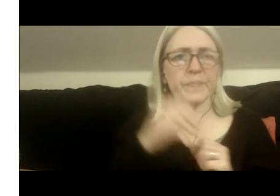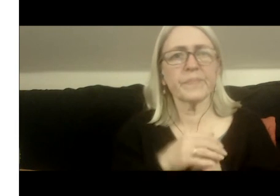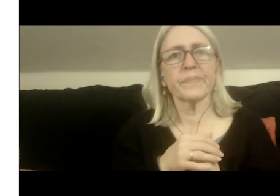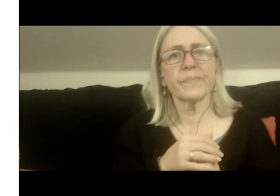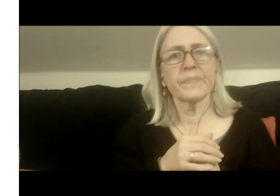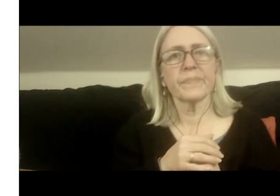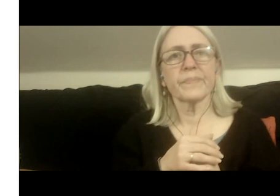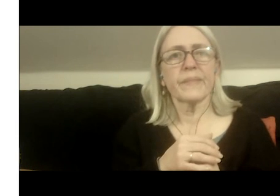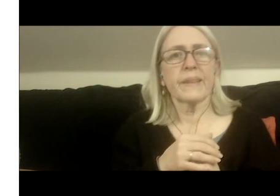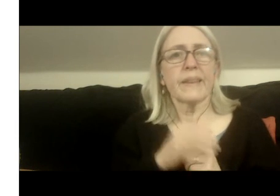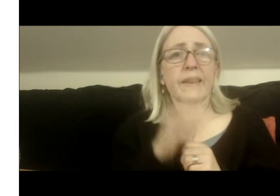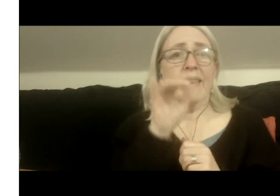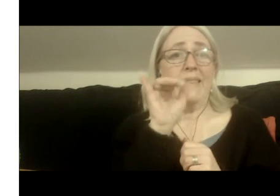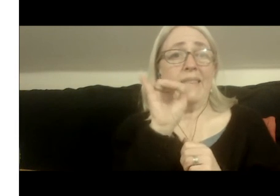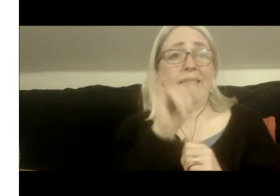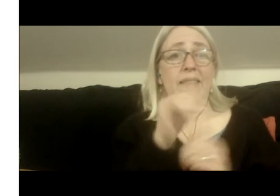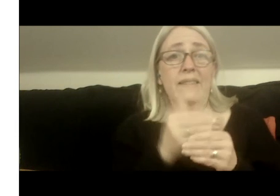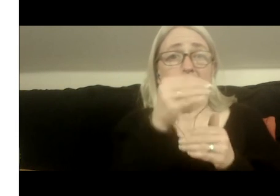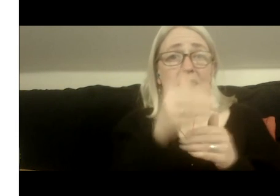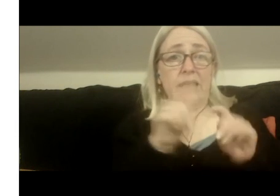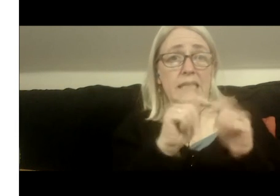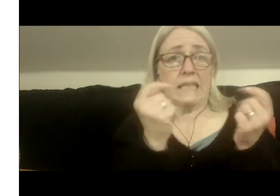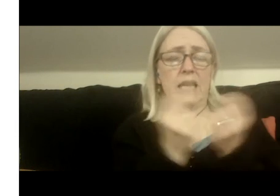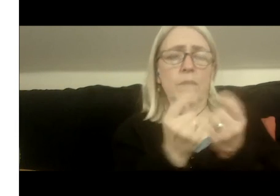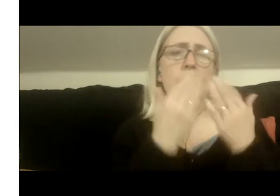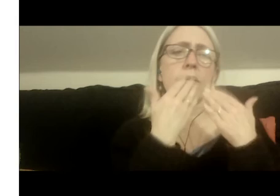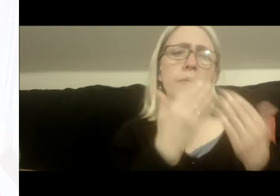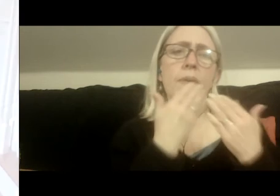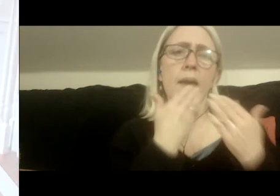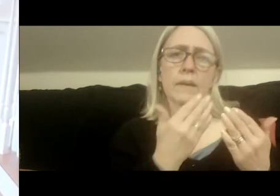Thanks to their efforts working with other individuals and departments,